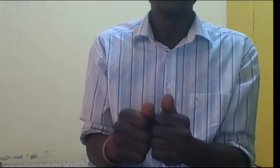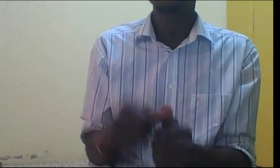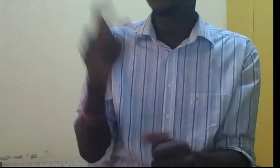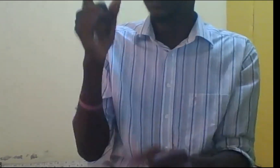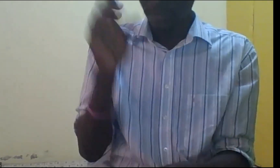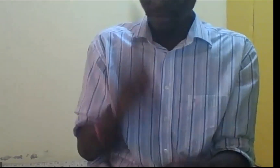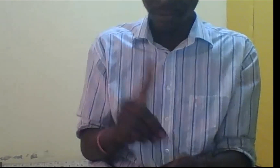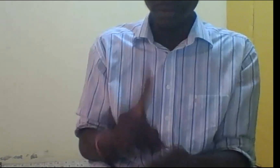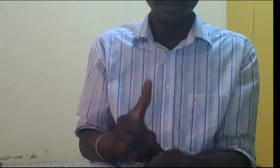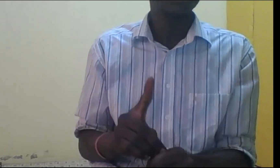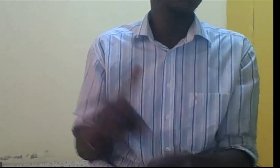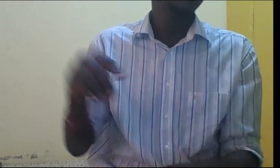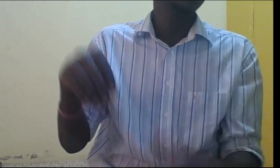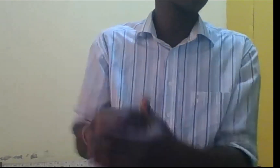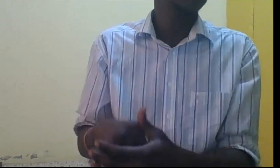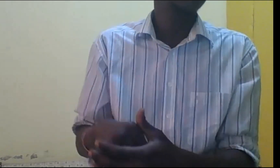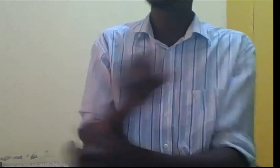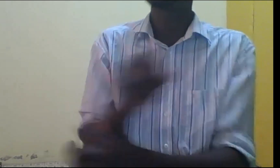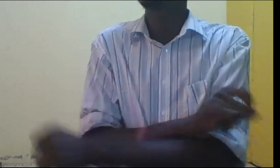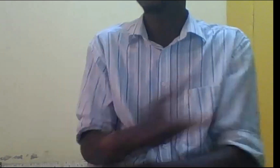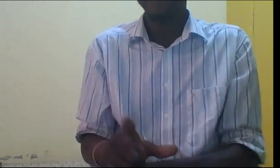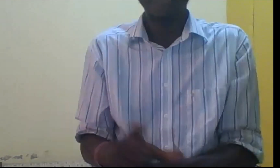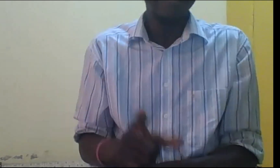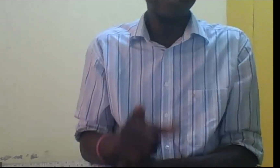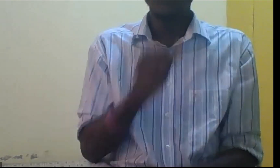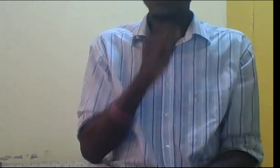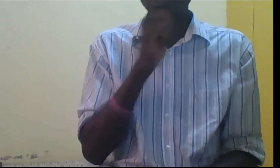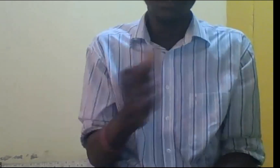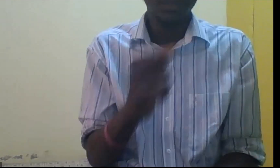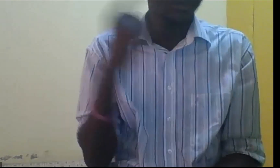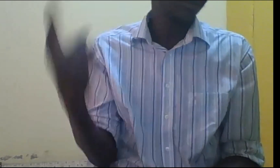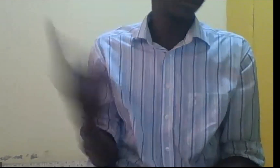We say it takes a an entire company to raise a child, not just the family member.